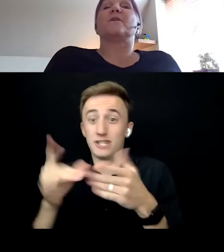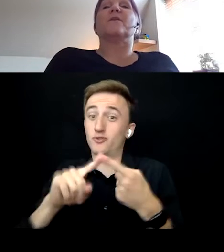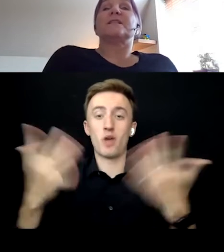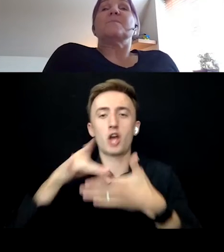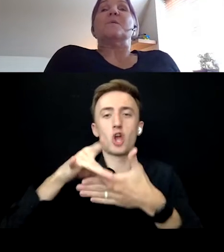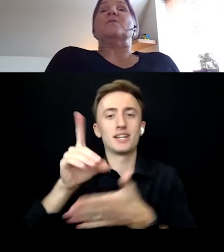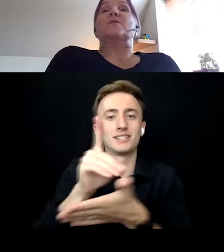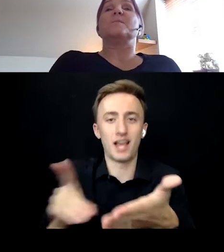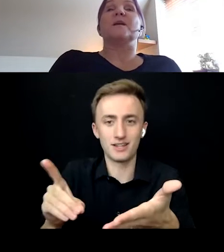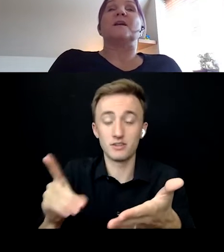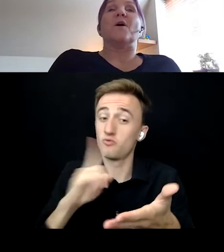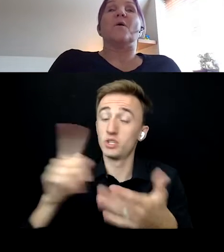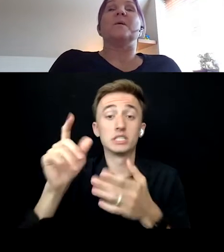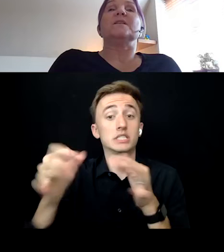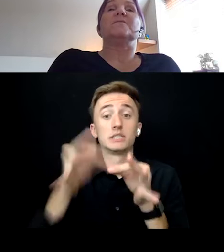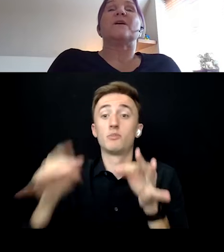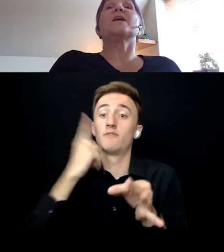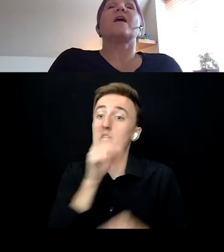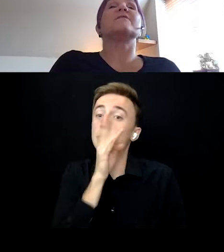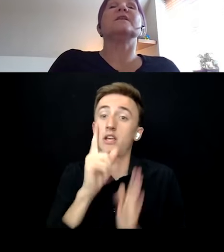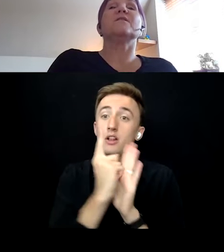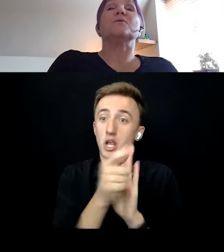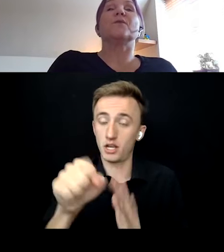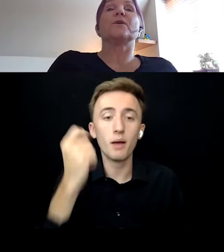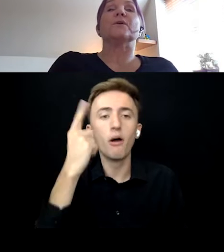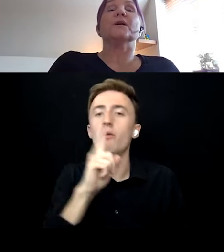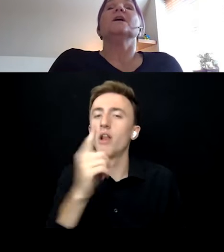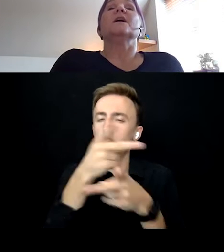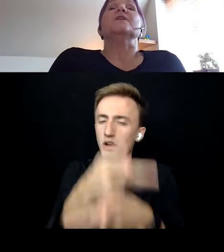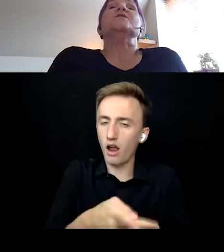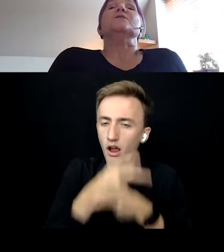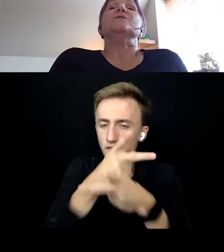very simple for a speaking clock, but it is very carefully thought through. And as you